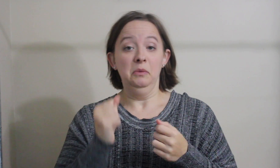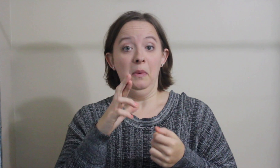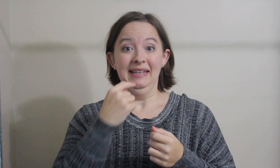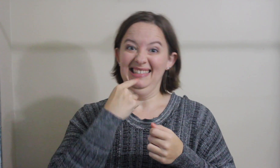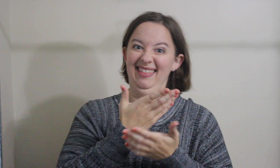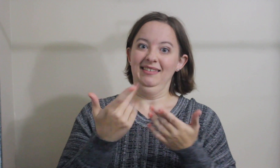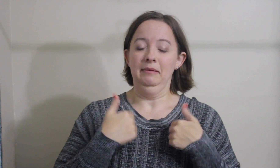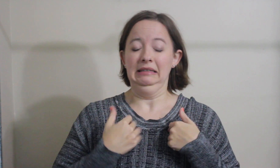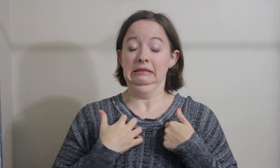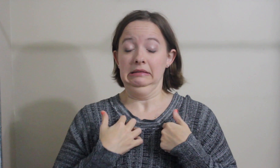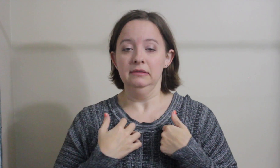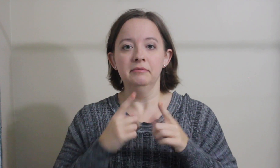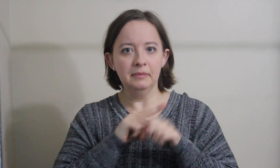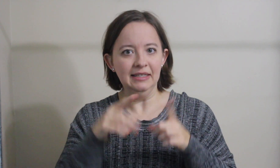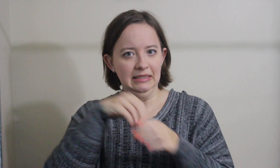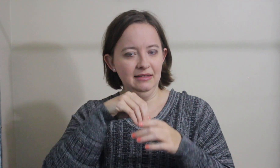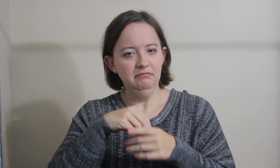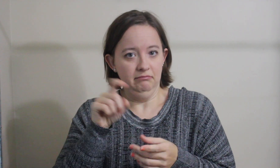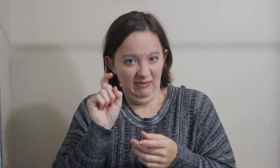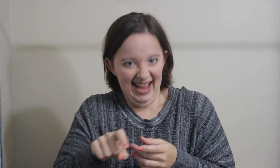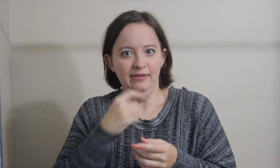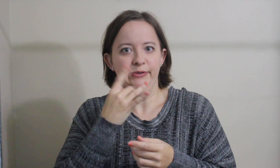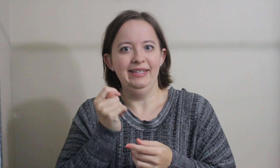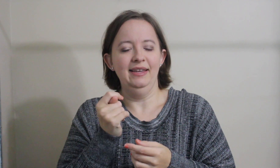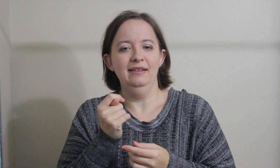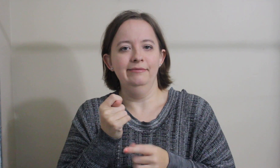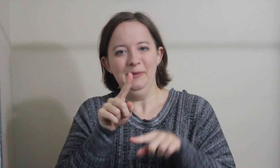Maybe sometimes you have to curse or just say things that would be really jarring for me.